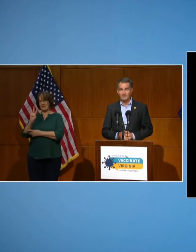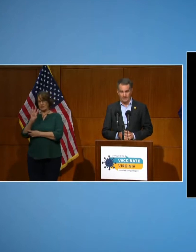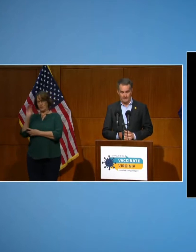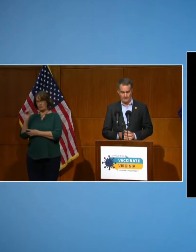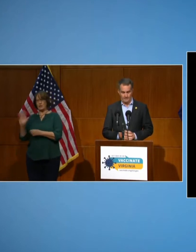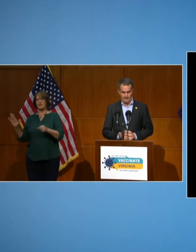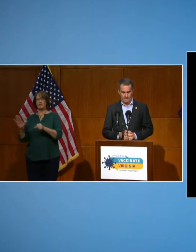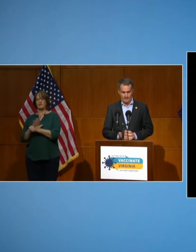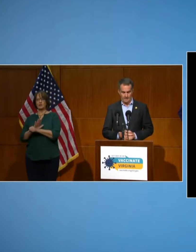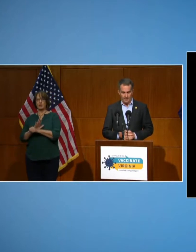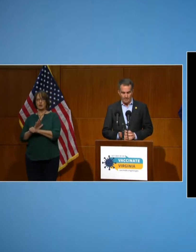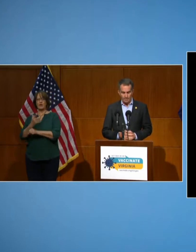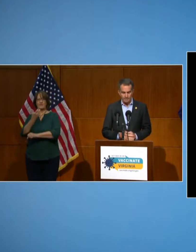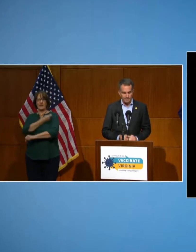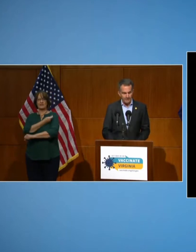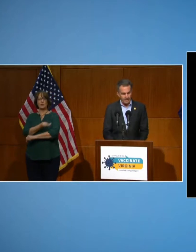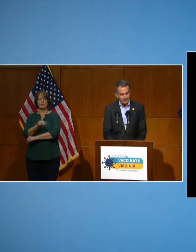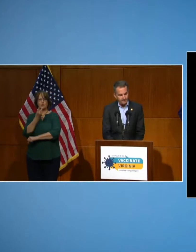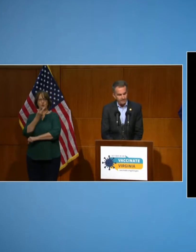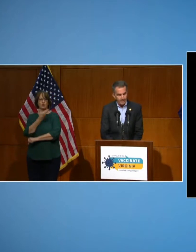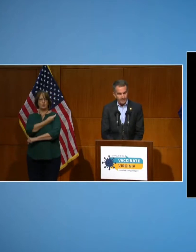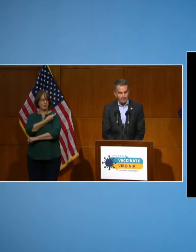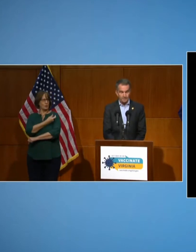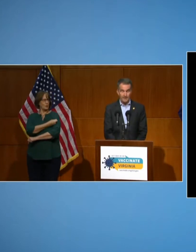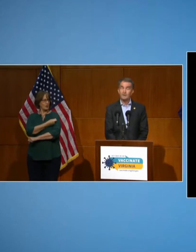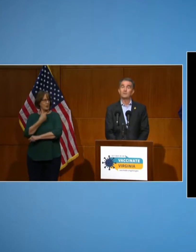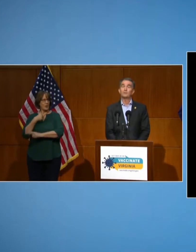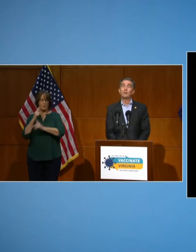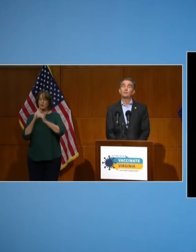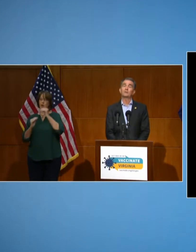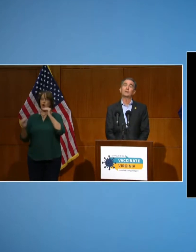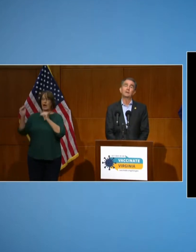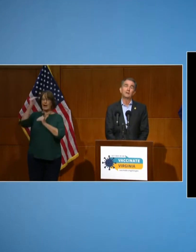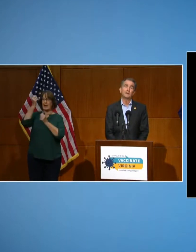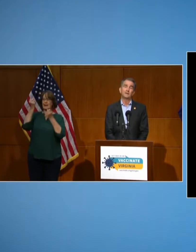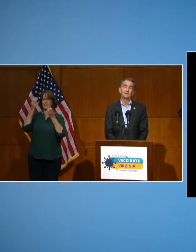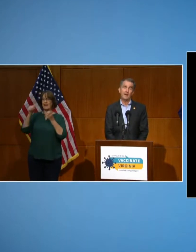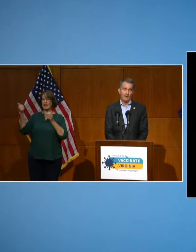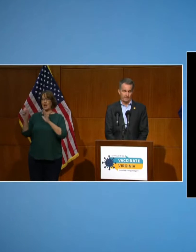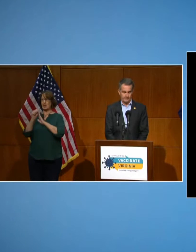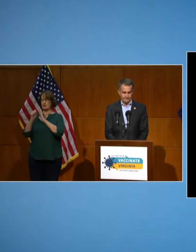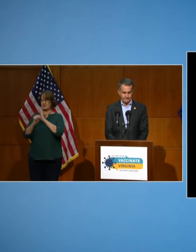That puts us ahead of many other states, especially in the South.